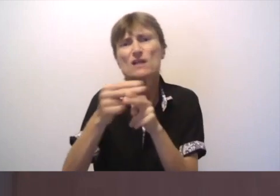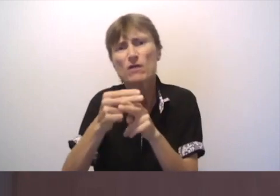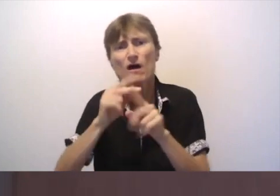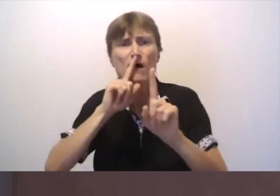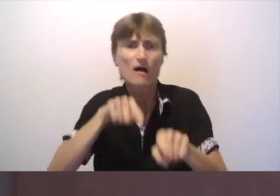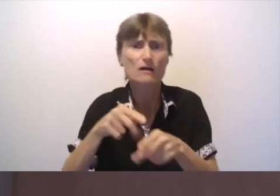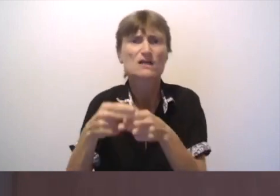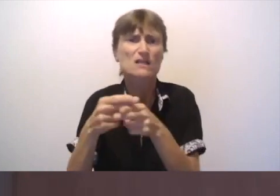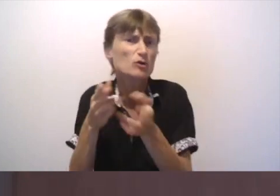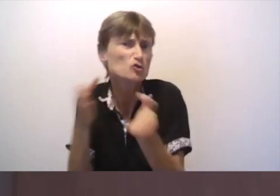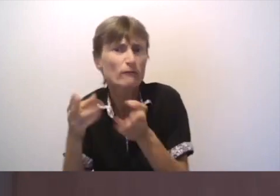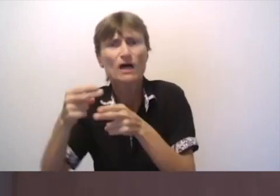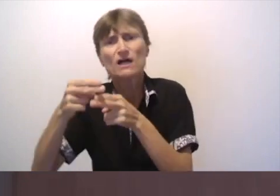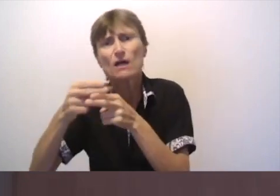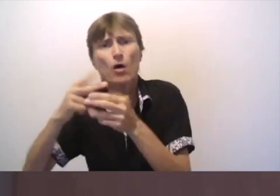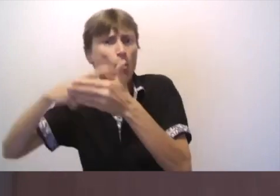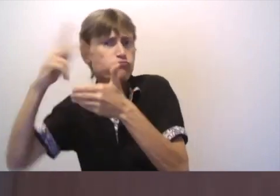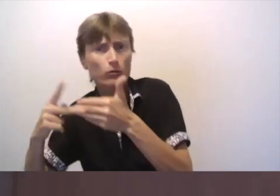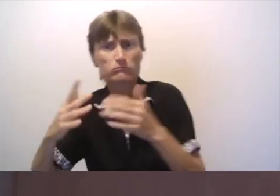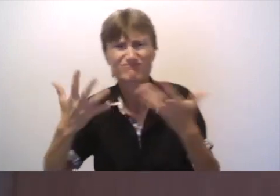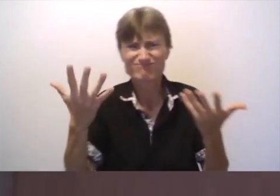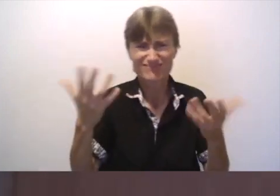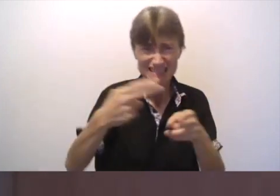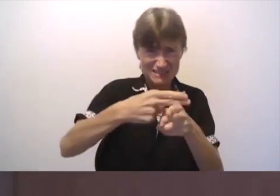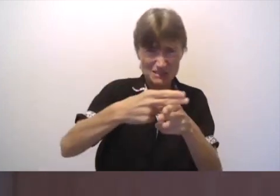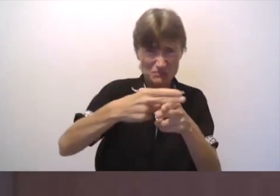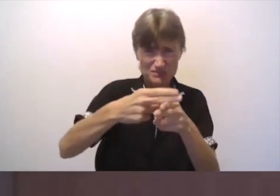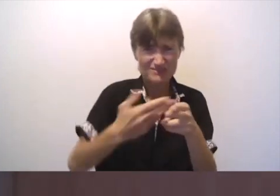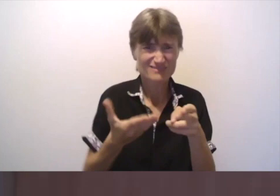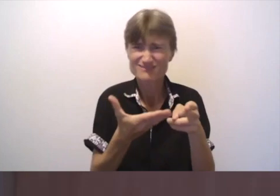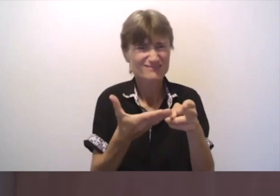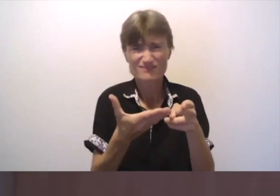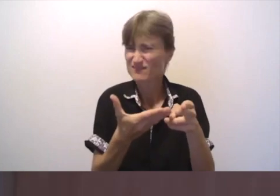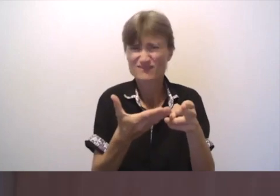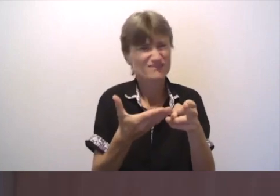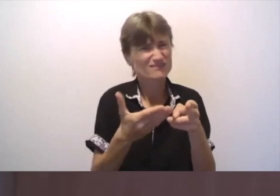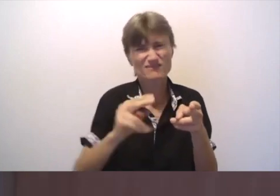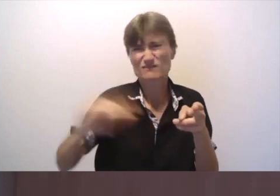and others being lazy it's just not just just not right